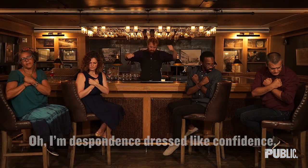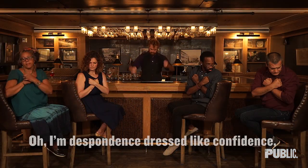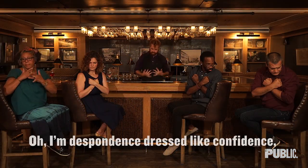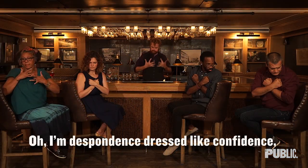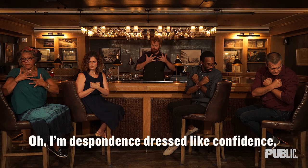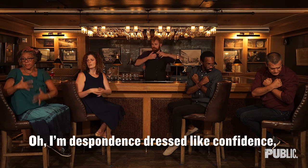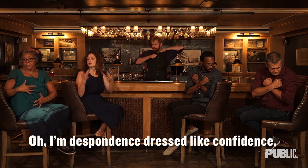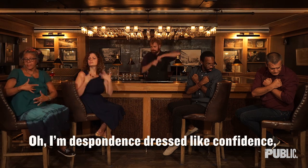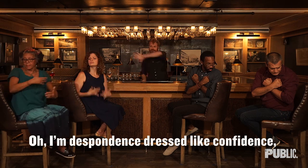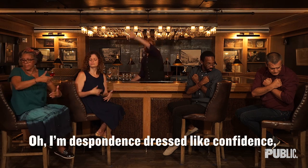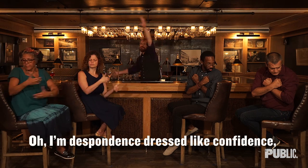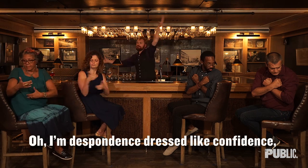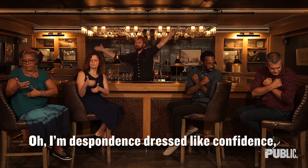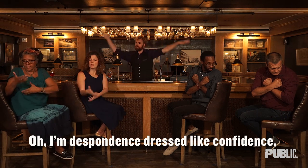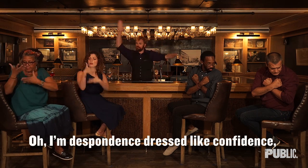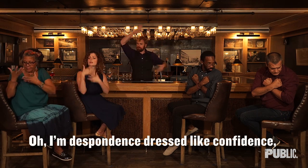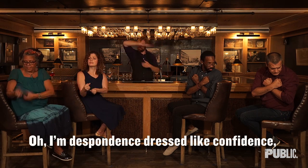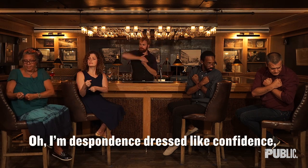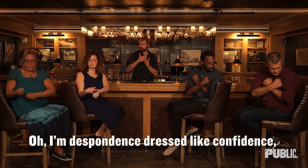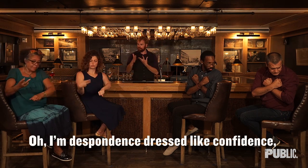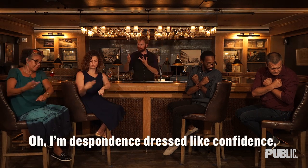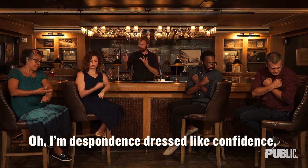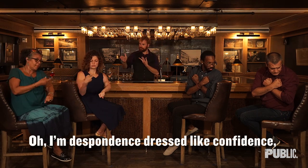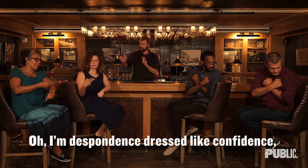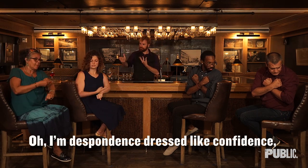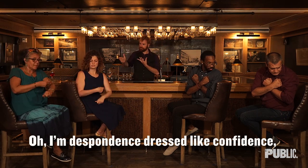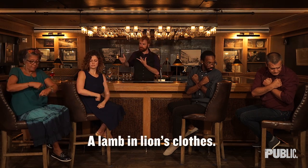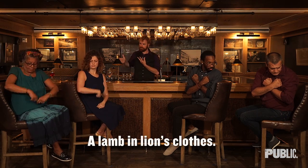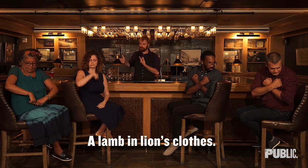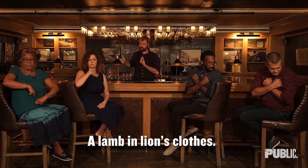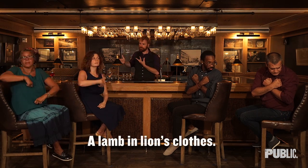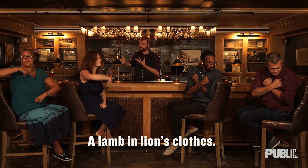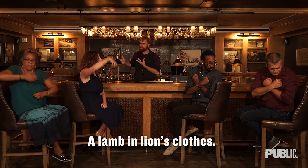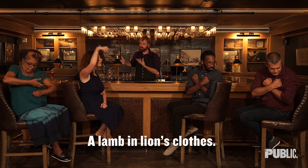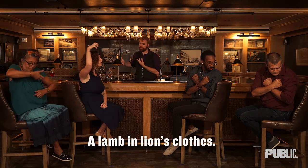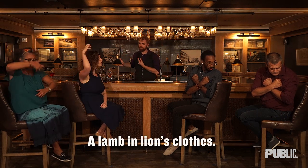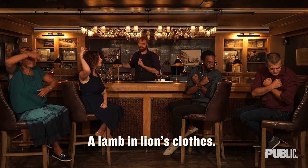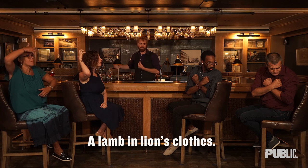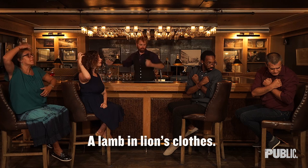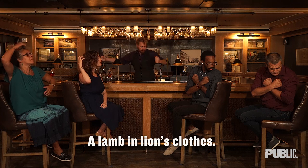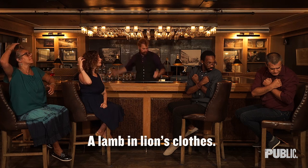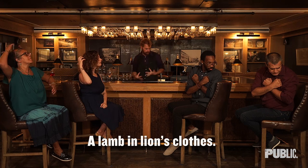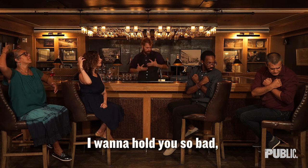(SINGING) Oh, I'm despondence dressed like confidence, a lamb in lion's clothes.